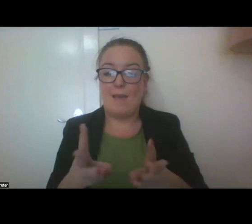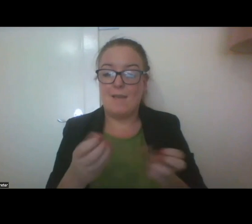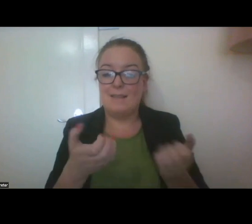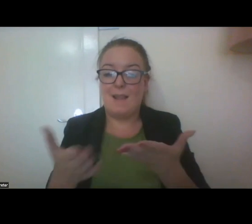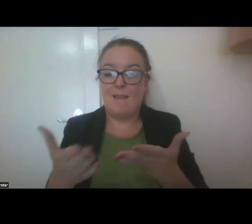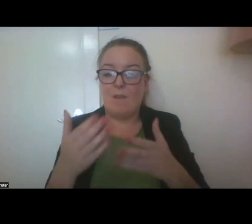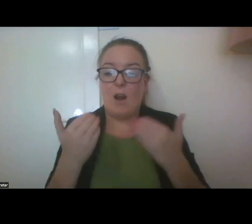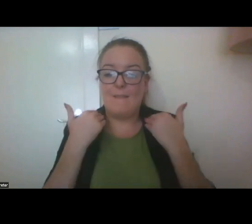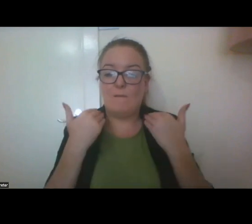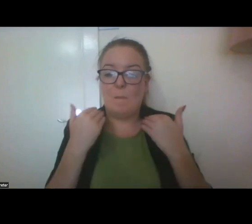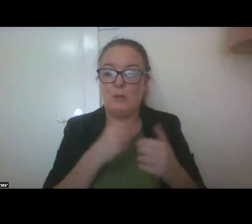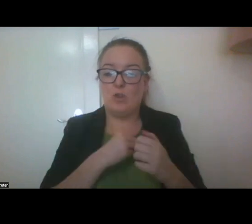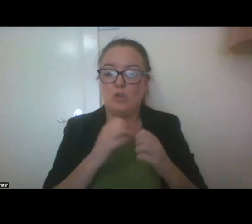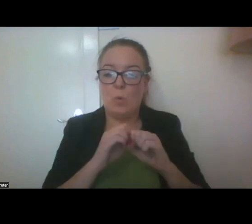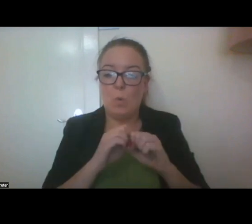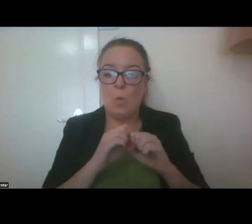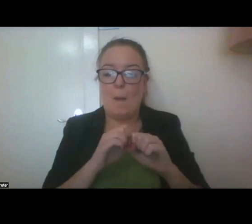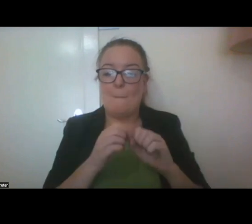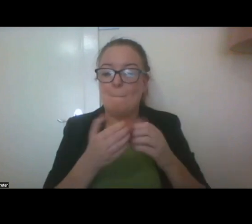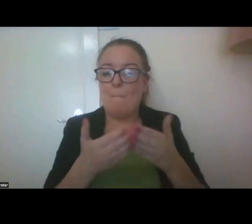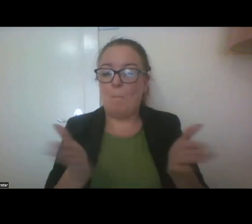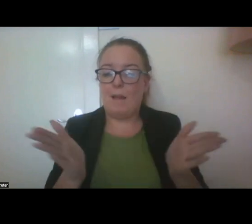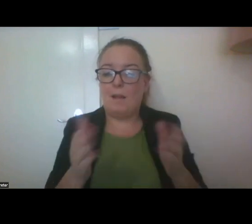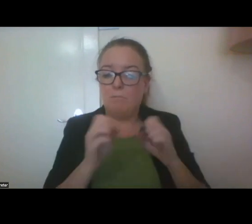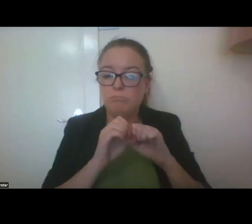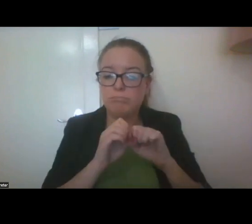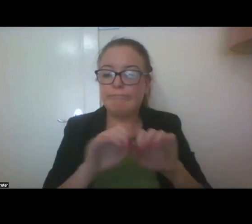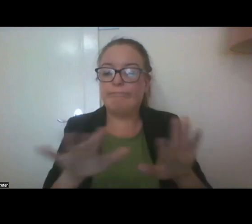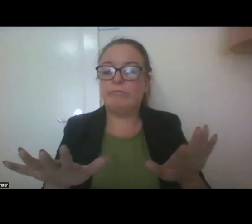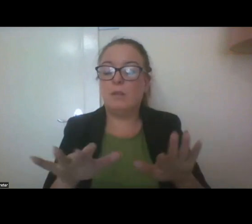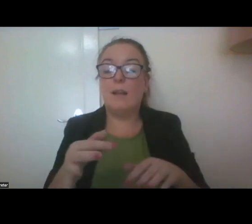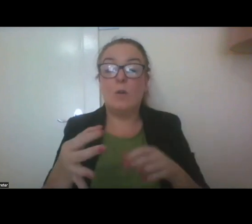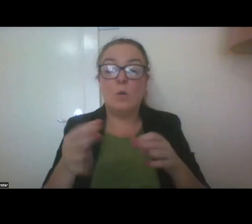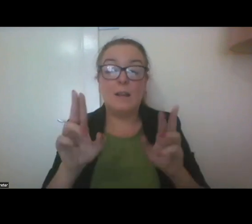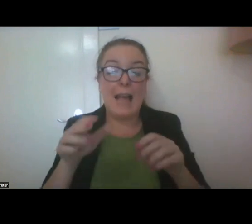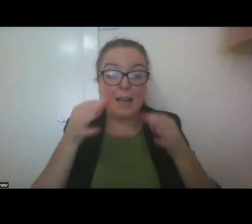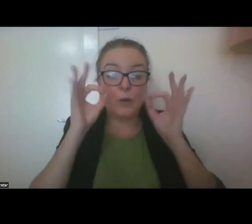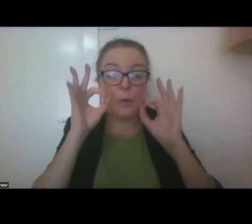If anyone's interested, you just Google Bluetooth Auracast –